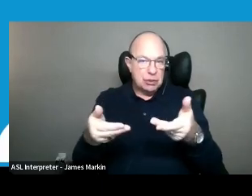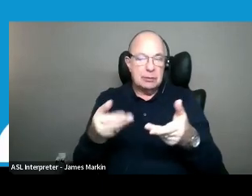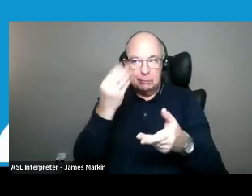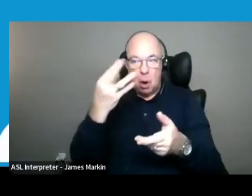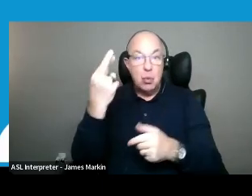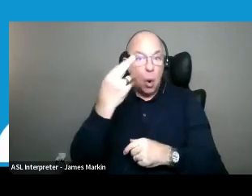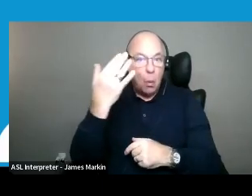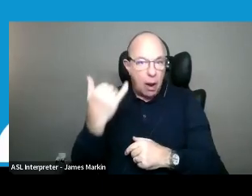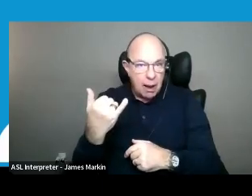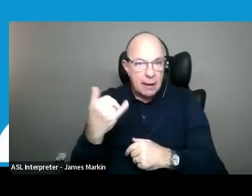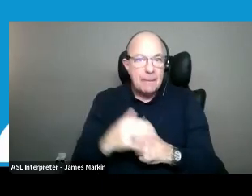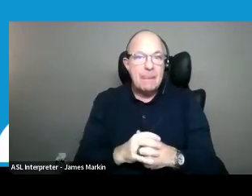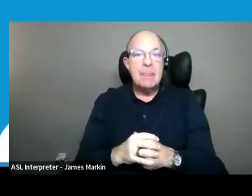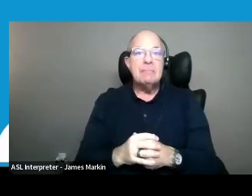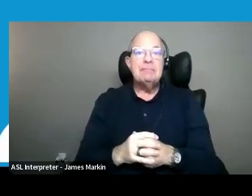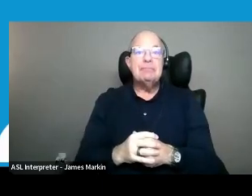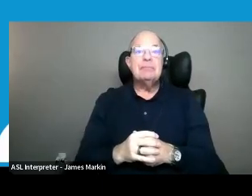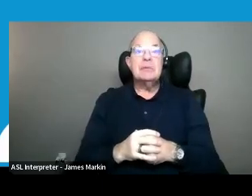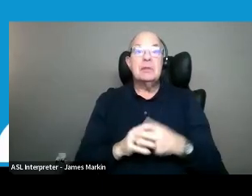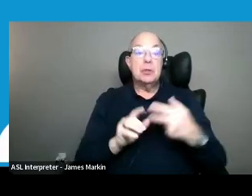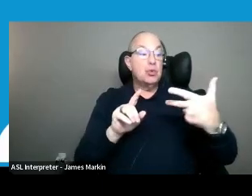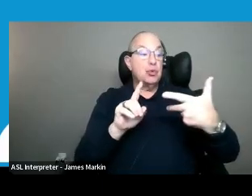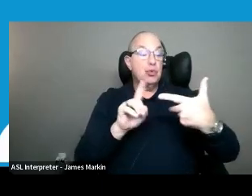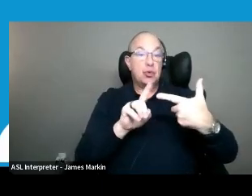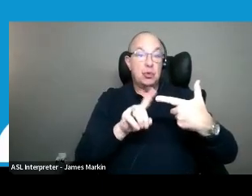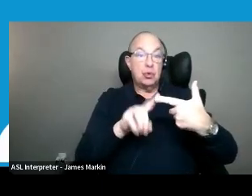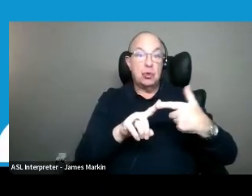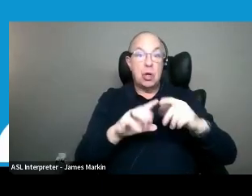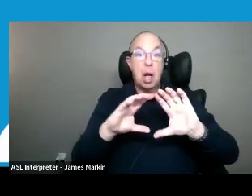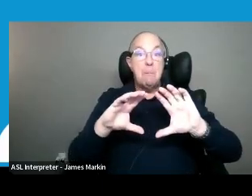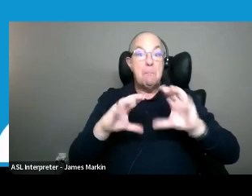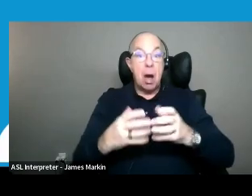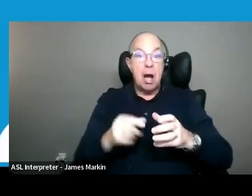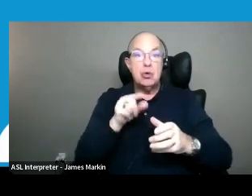Shannon Spencer (she/her): And then in your body is where you share your stories.